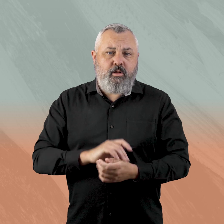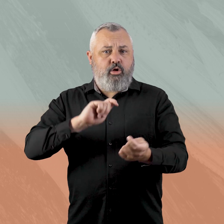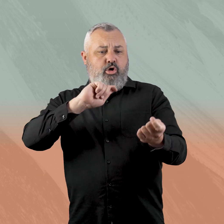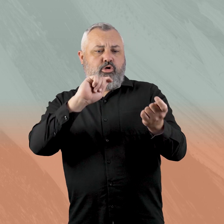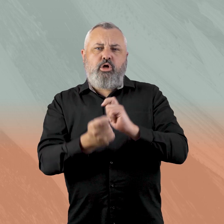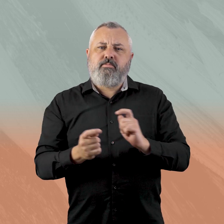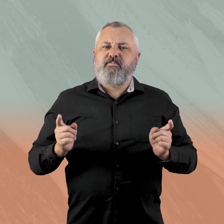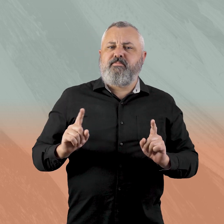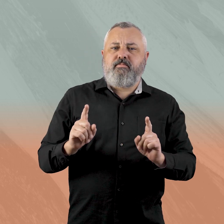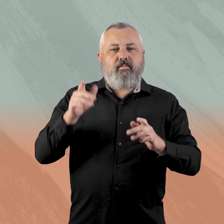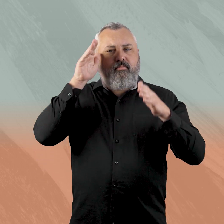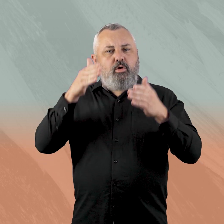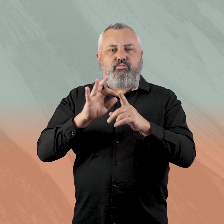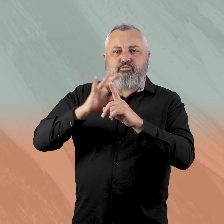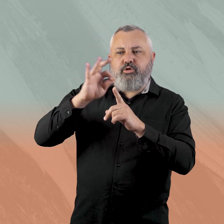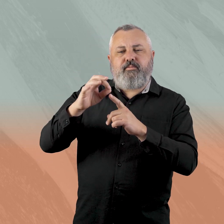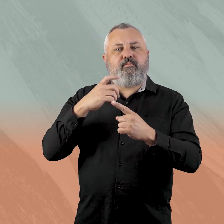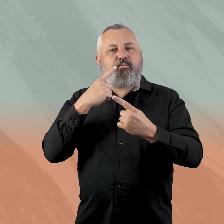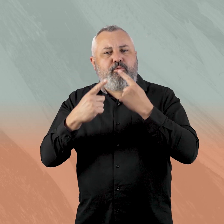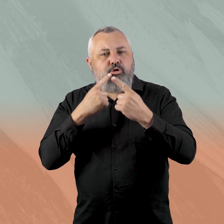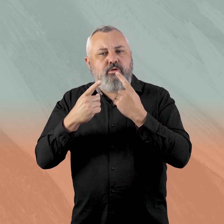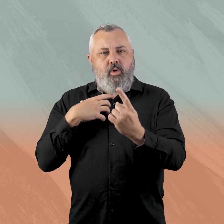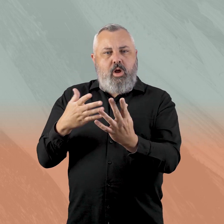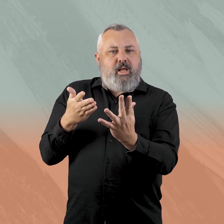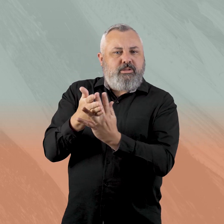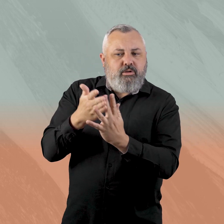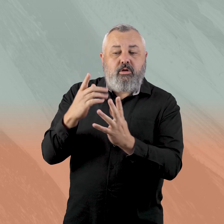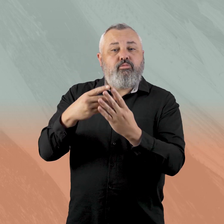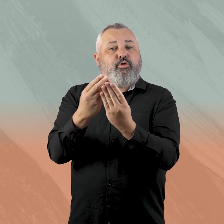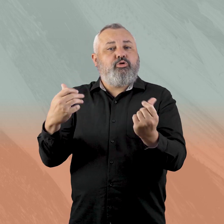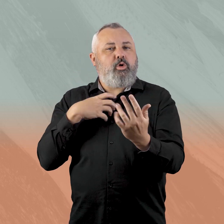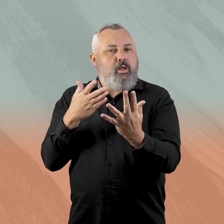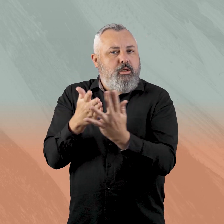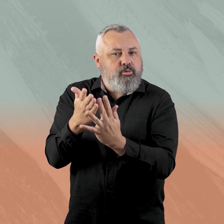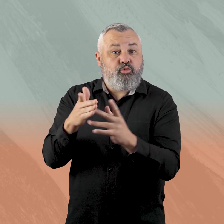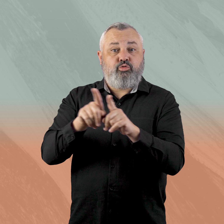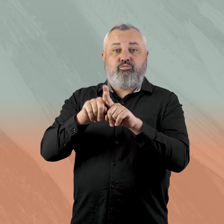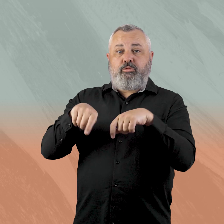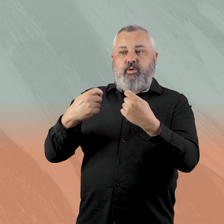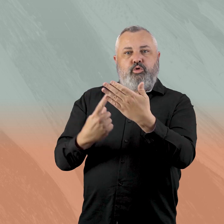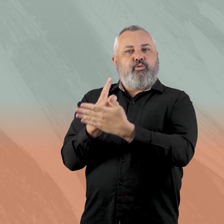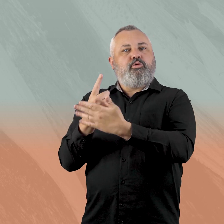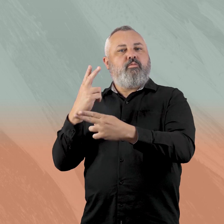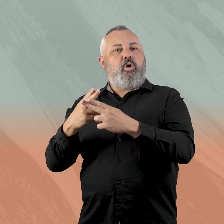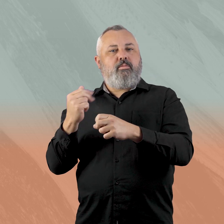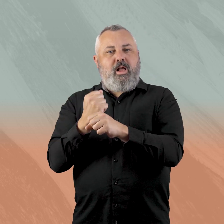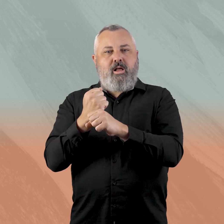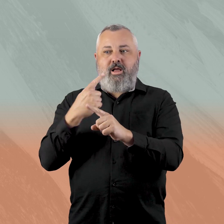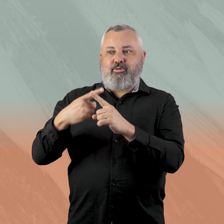These changes will focus on improving access to information and resources, and providing opportunities to not only make and